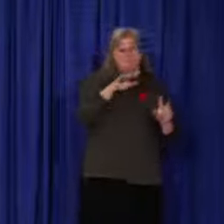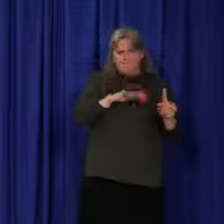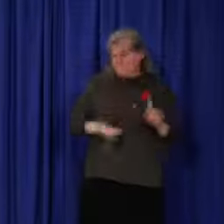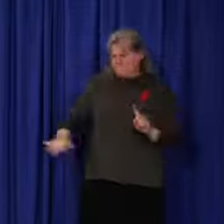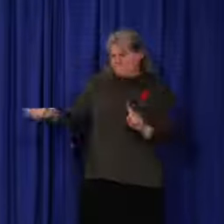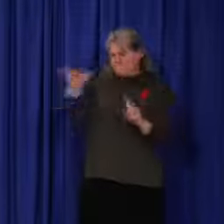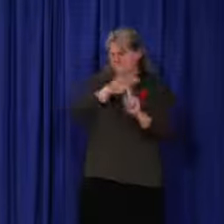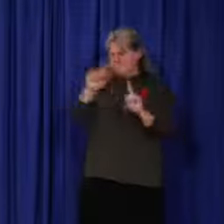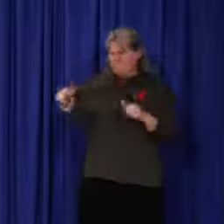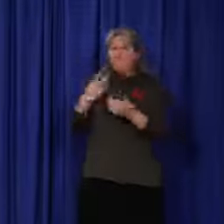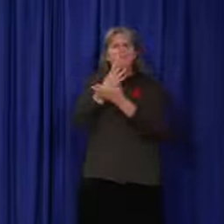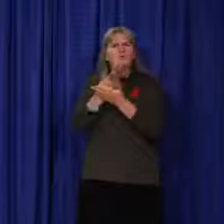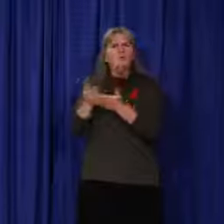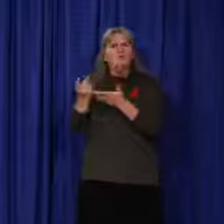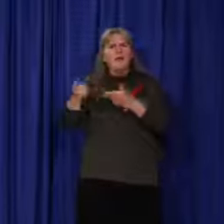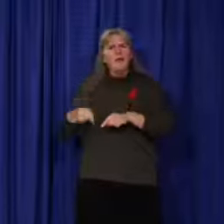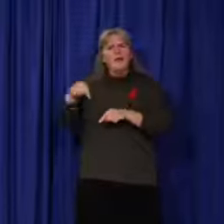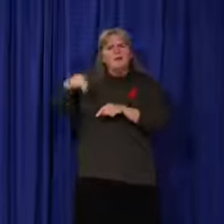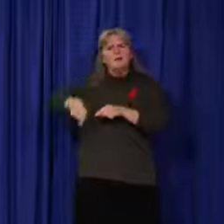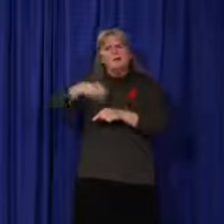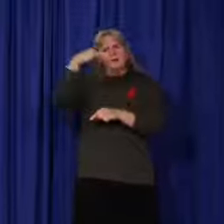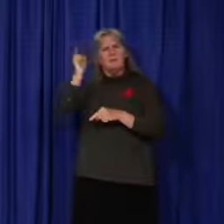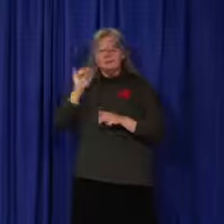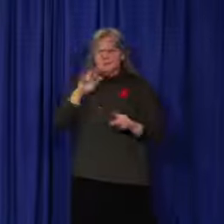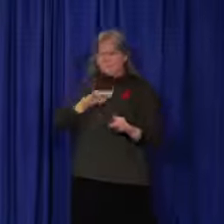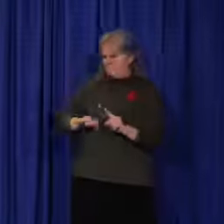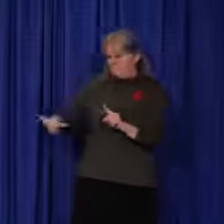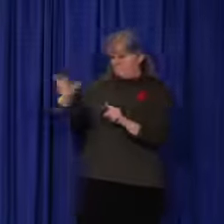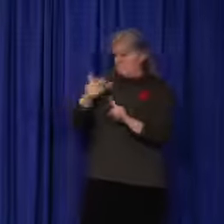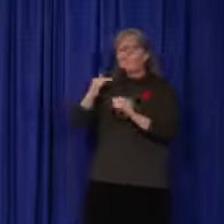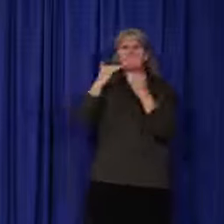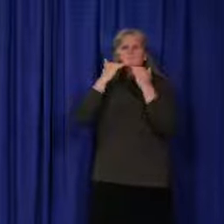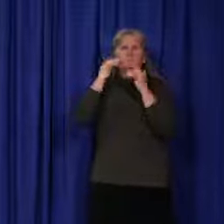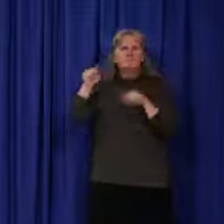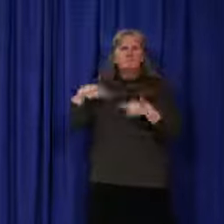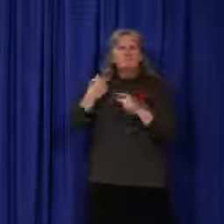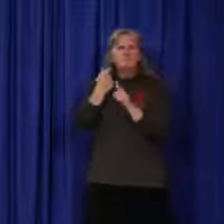call the enforcement lines so that we can follow up. We are expecting an announcement